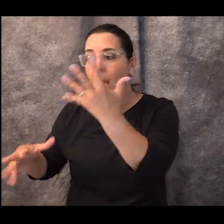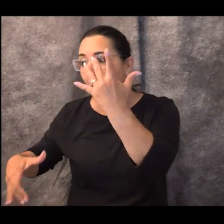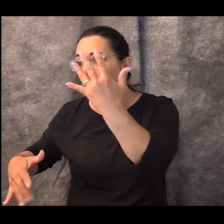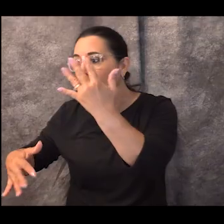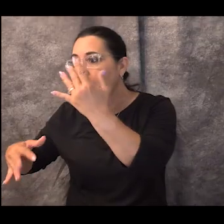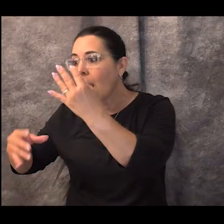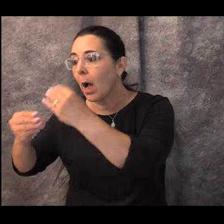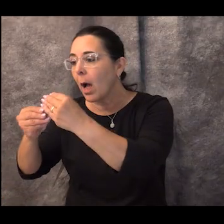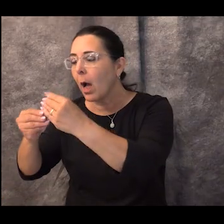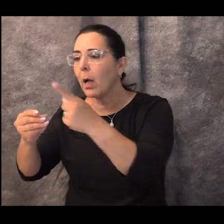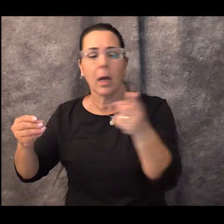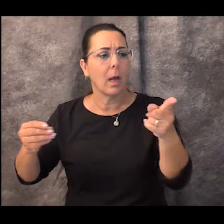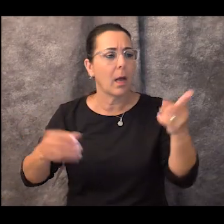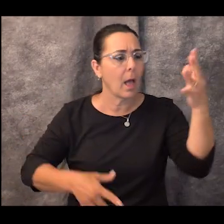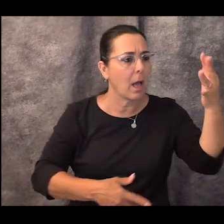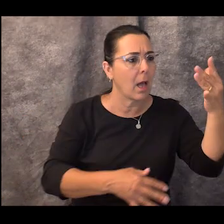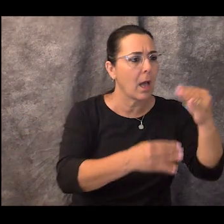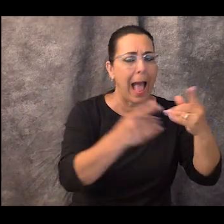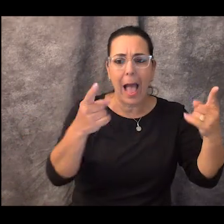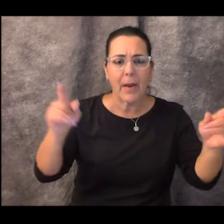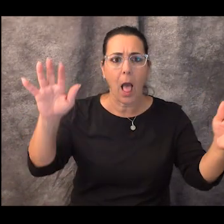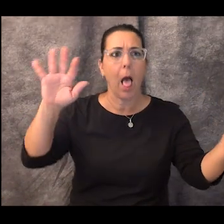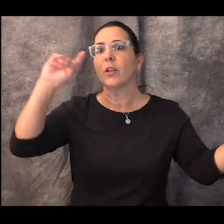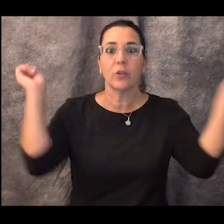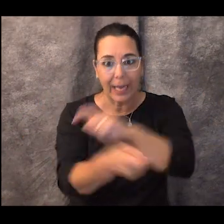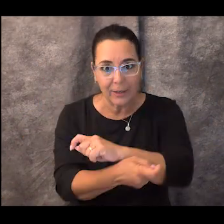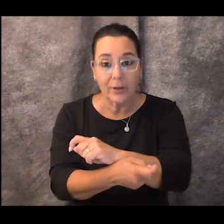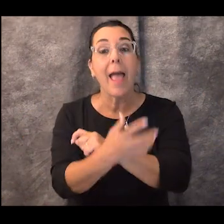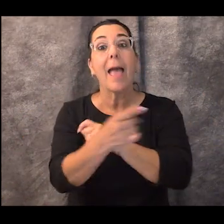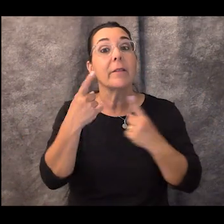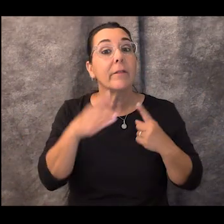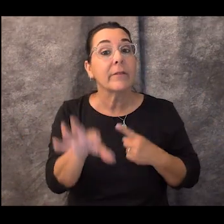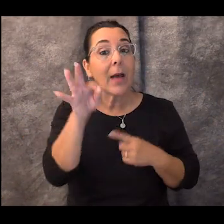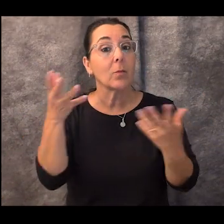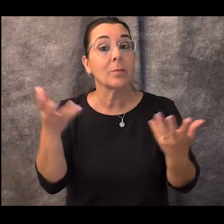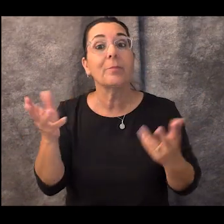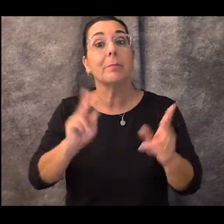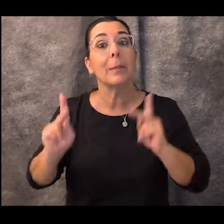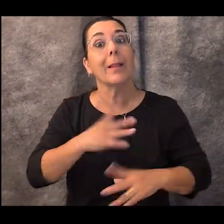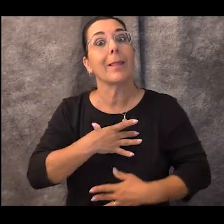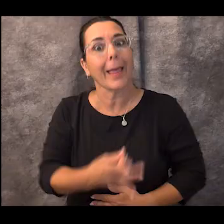we can do this and people like it and it helps everyone. (Michelle) Yes. (Eric) You know. (Michelle) That was one of those light